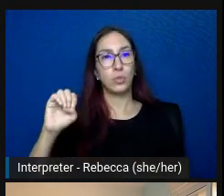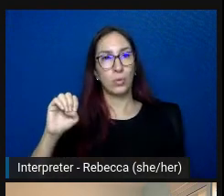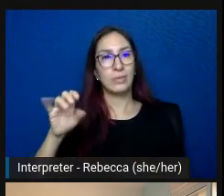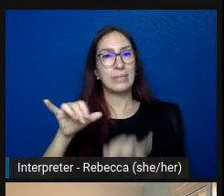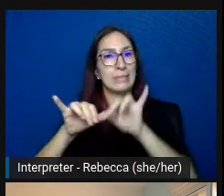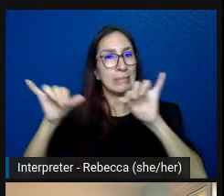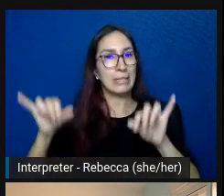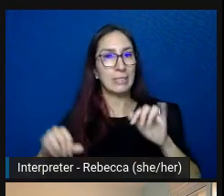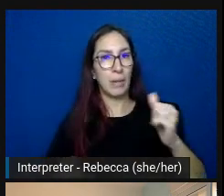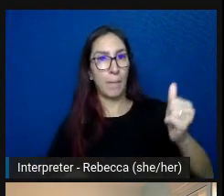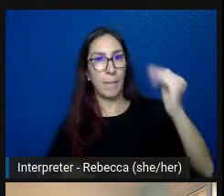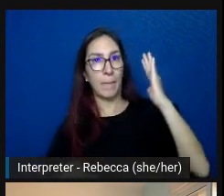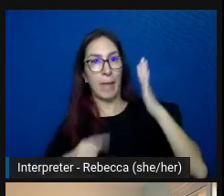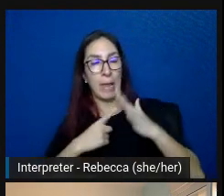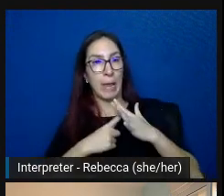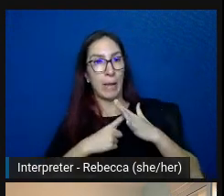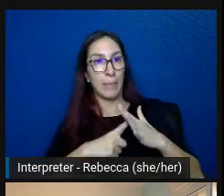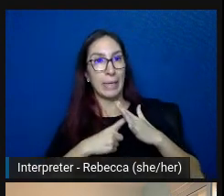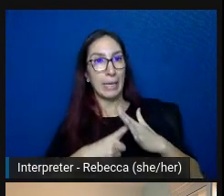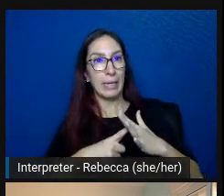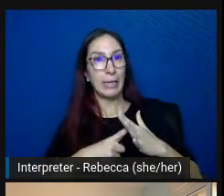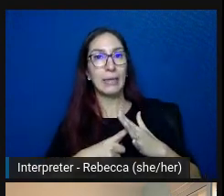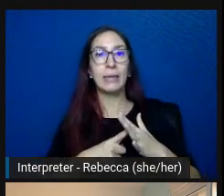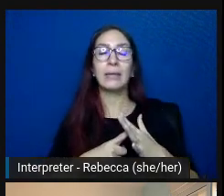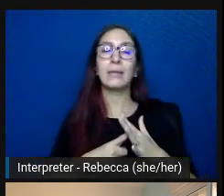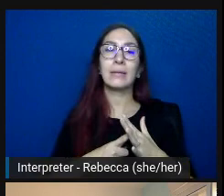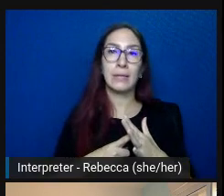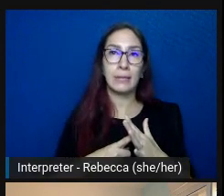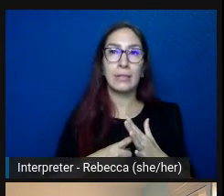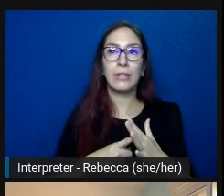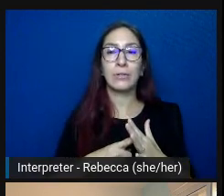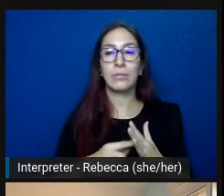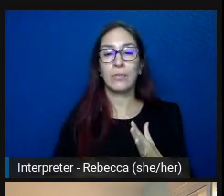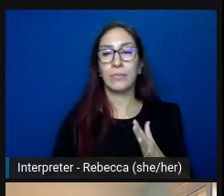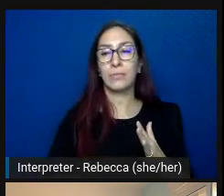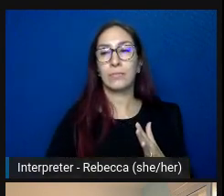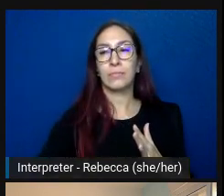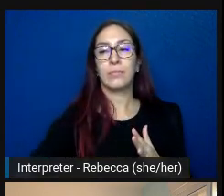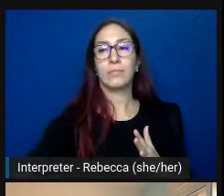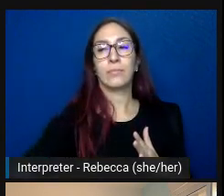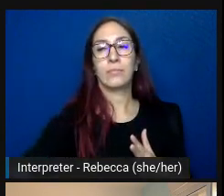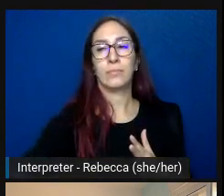and actually the reason we have Joomla today is